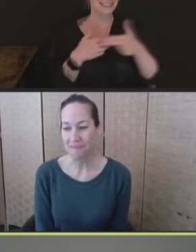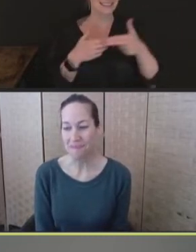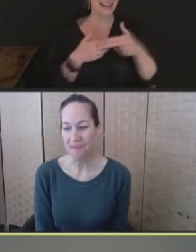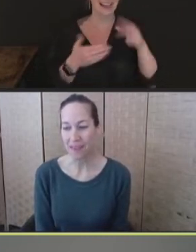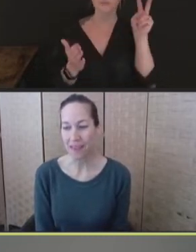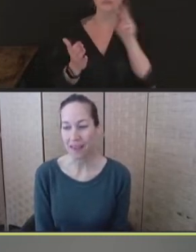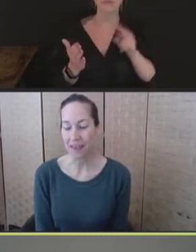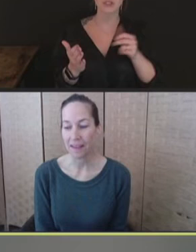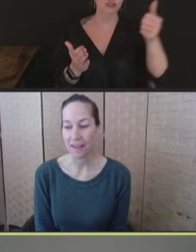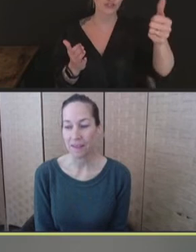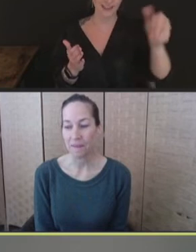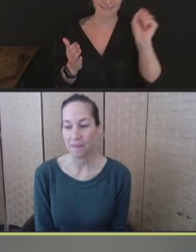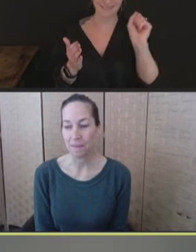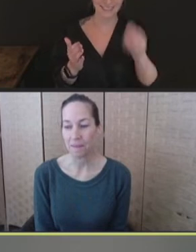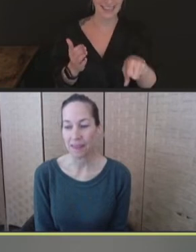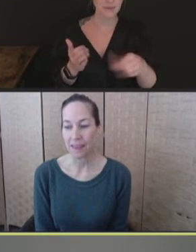And next slide.